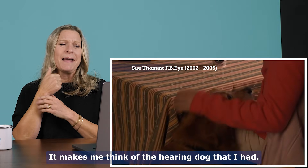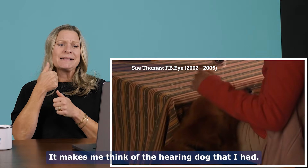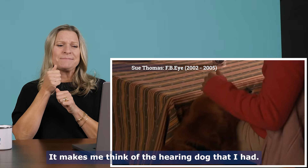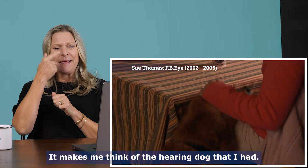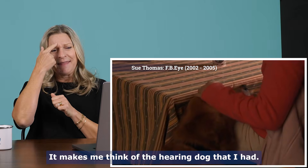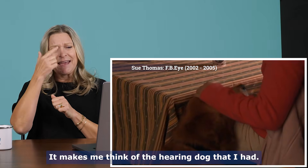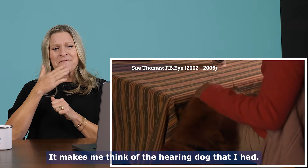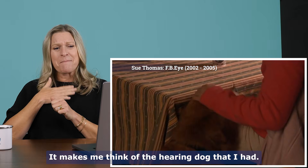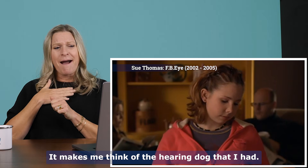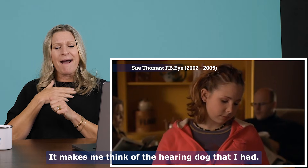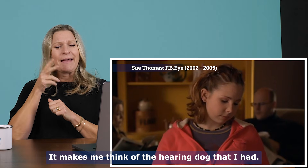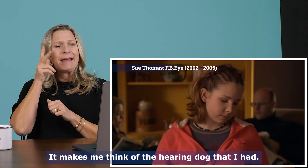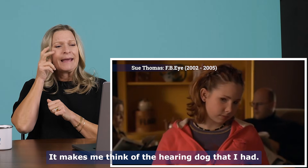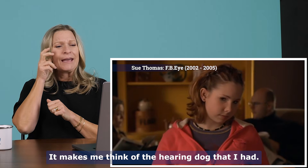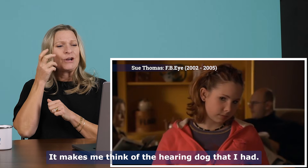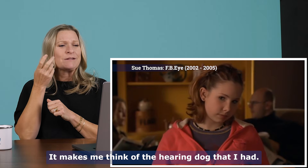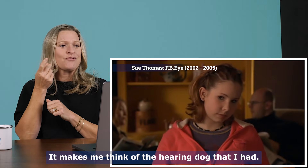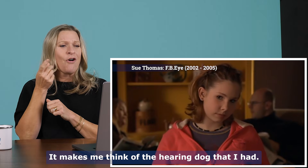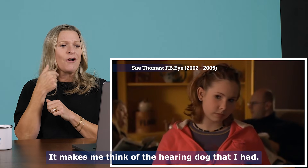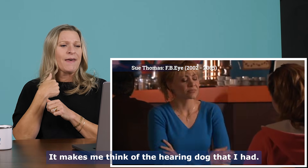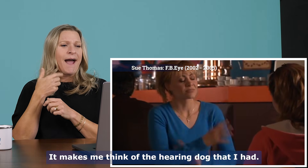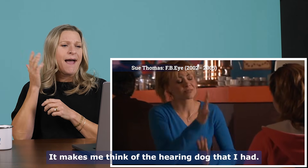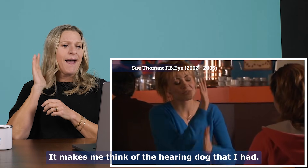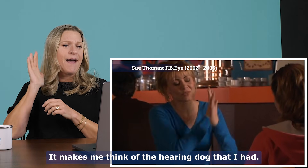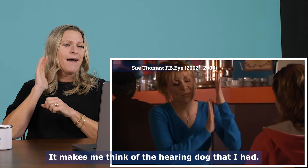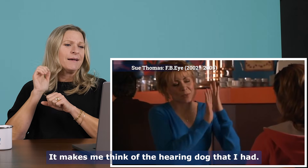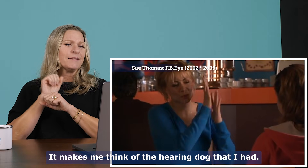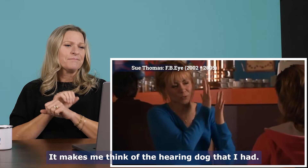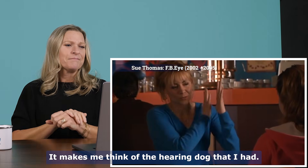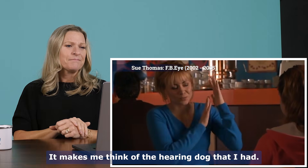It makes me think of the hearing dog that I had.